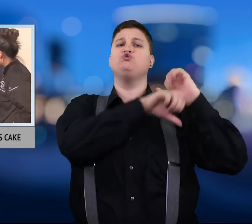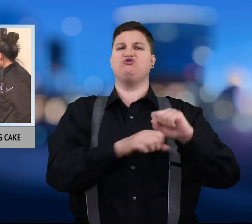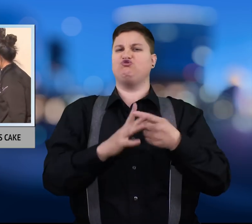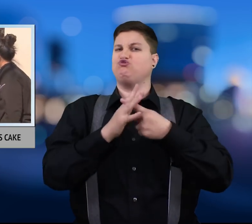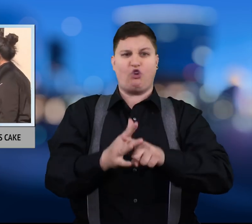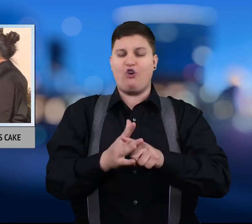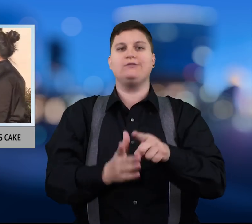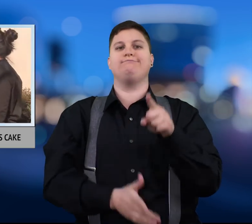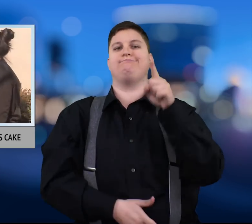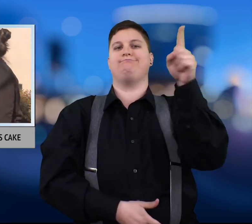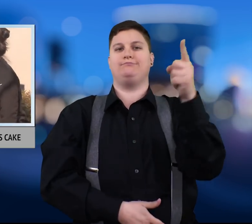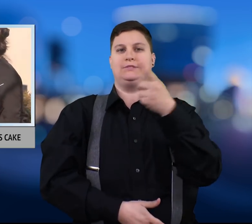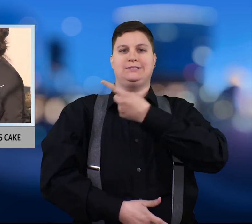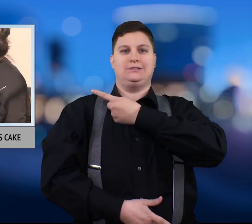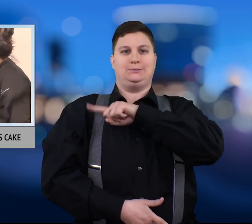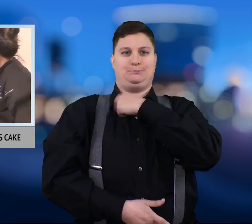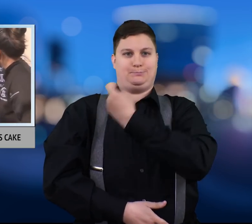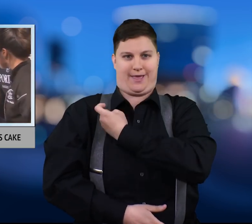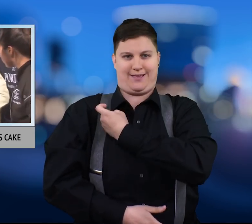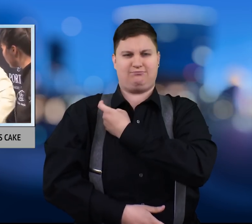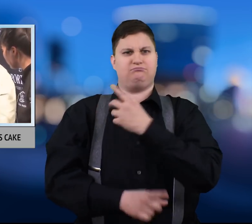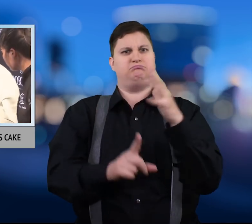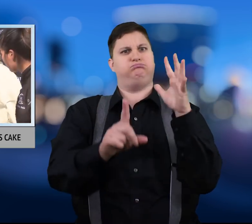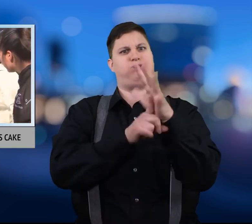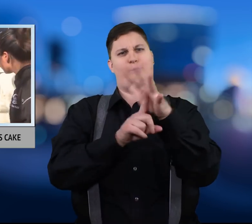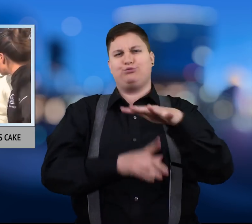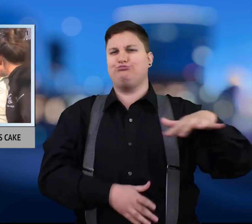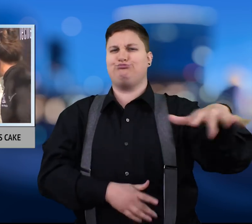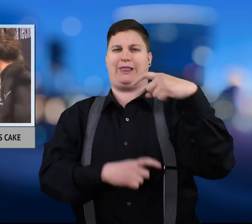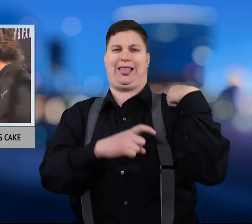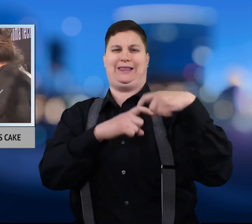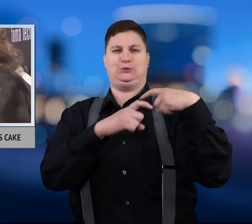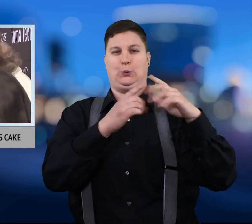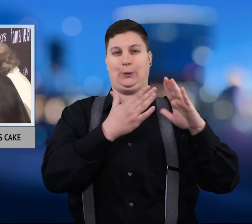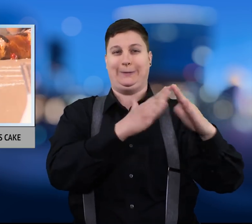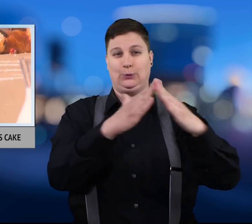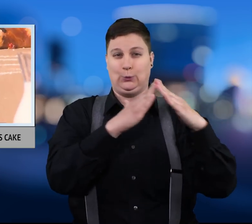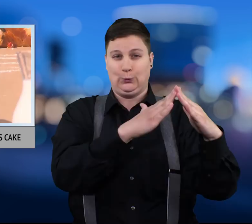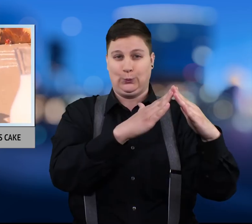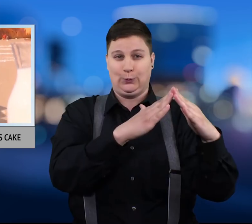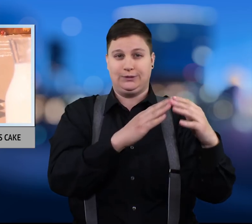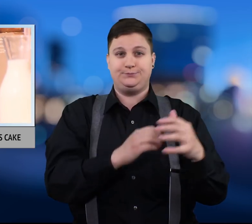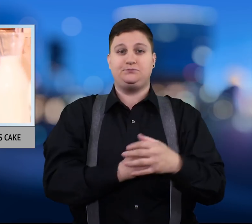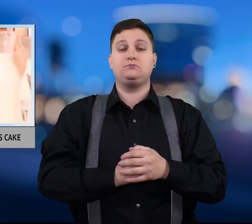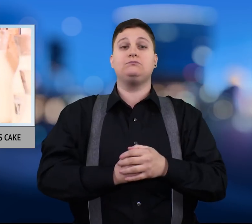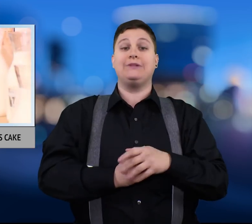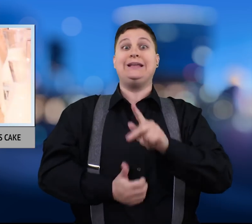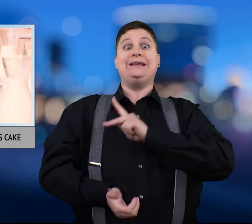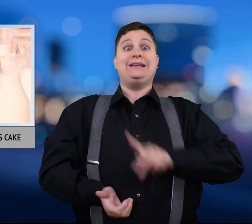The tradition originated in Spain and became very popular among Latino communities.